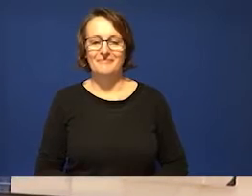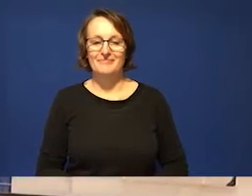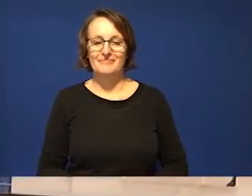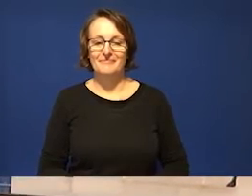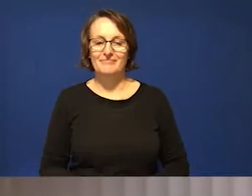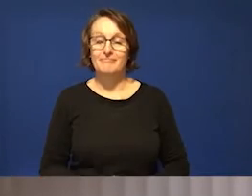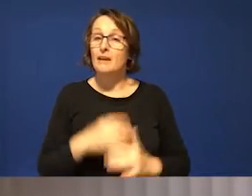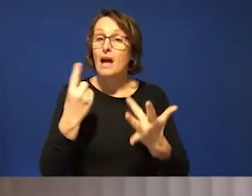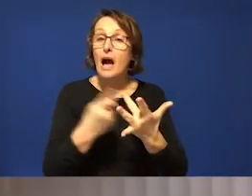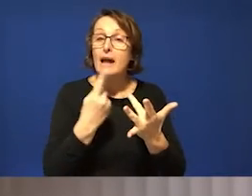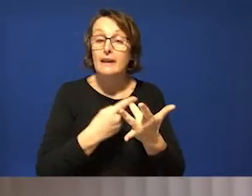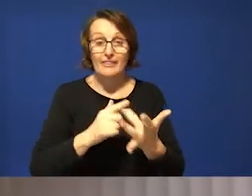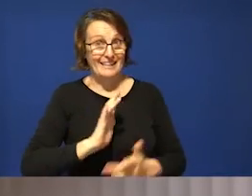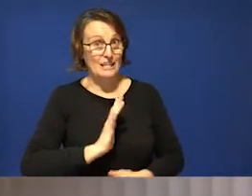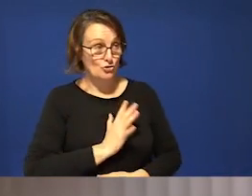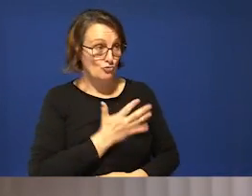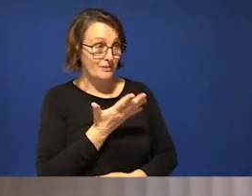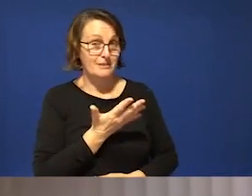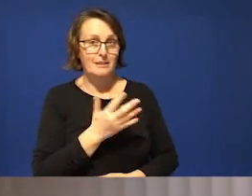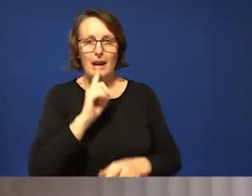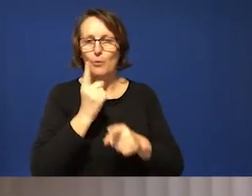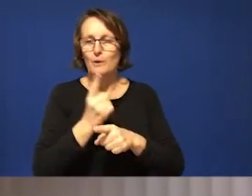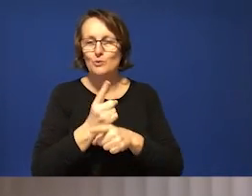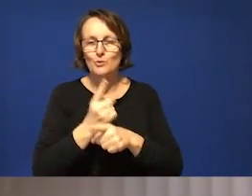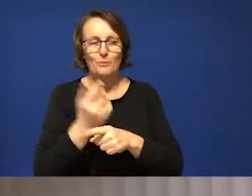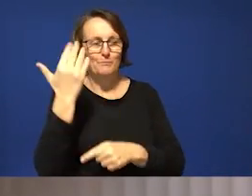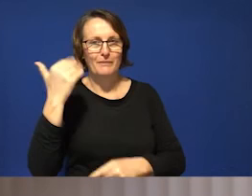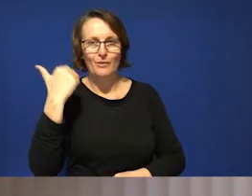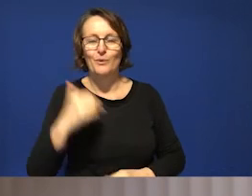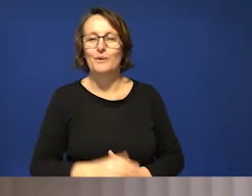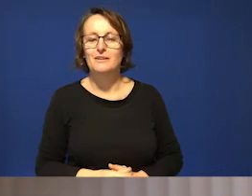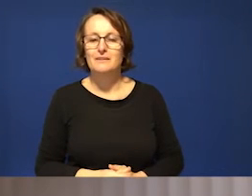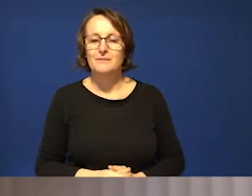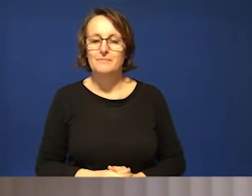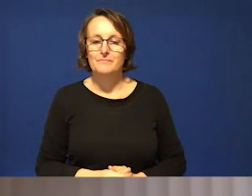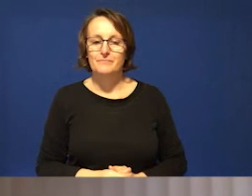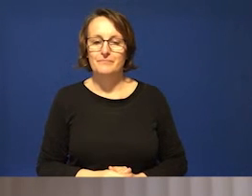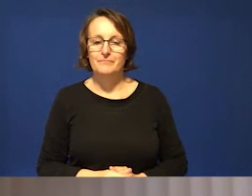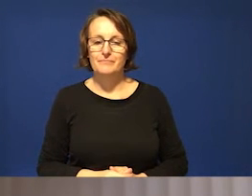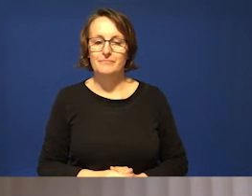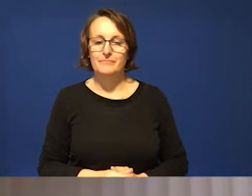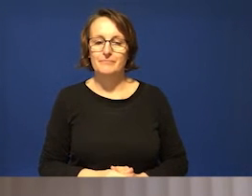and we talked a lot about this in different context in here is that our present of the building